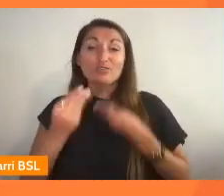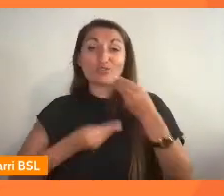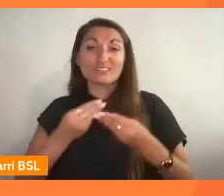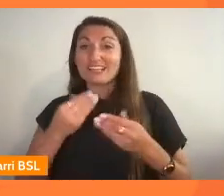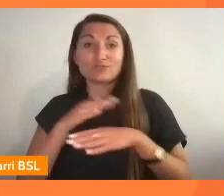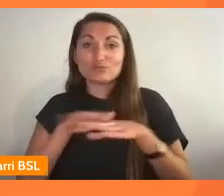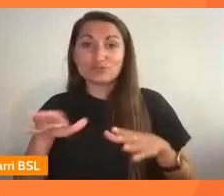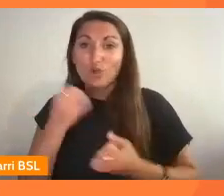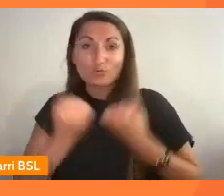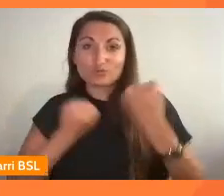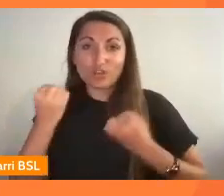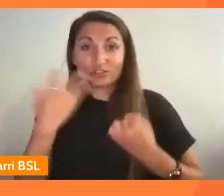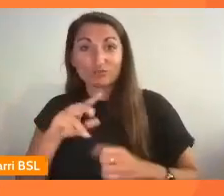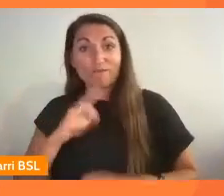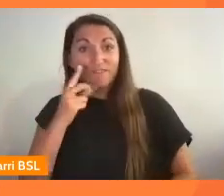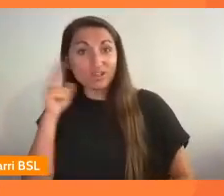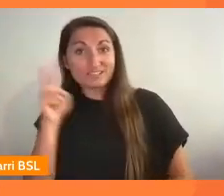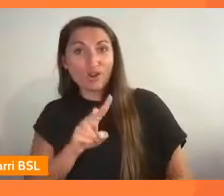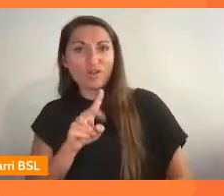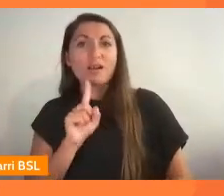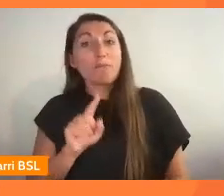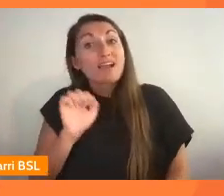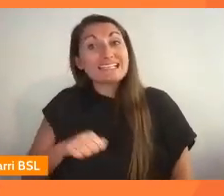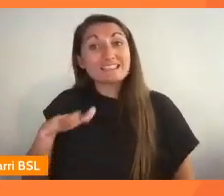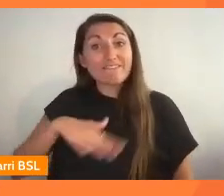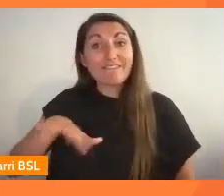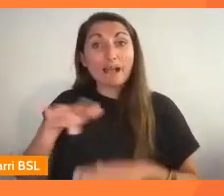and it's supposed to be about the idea of teaching,